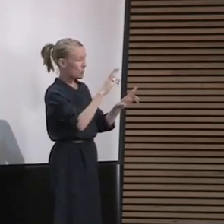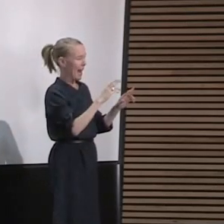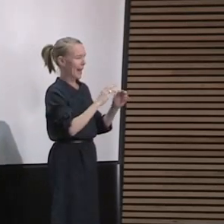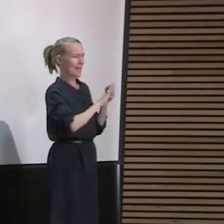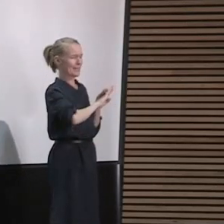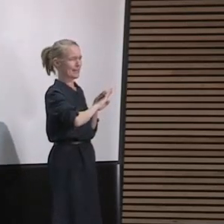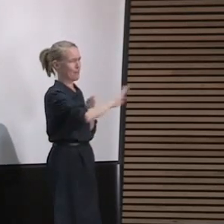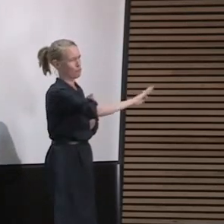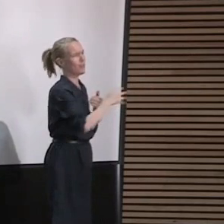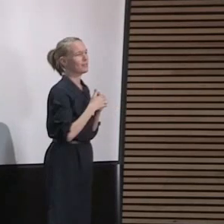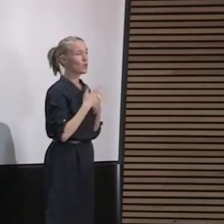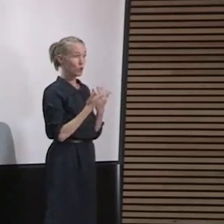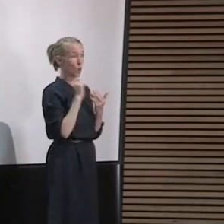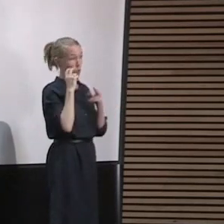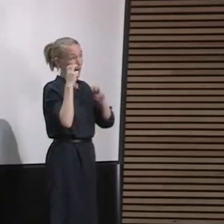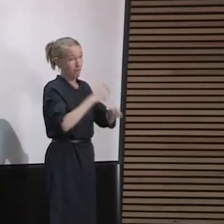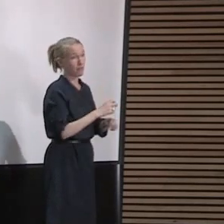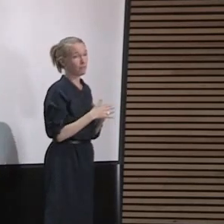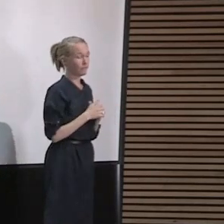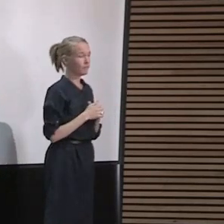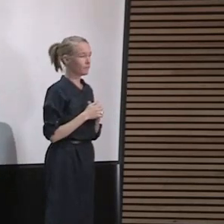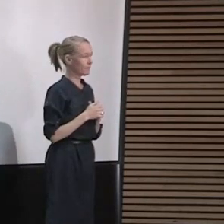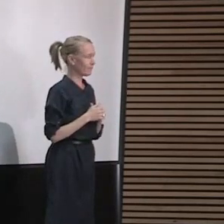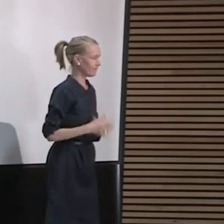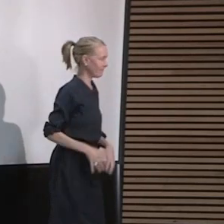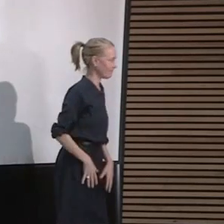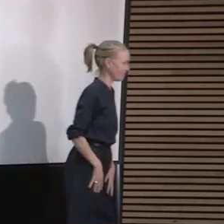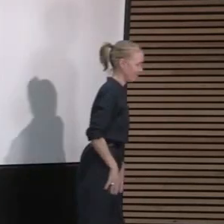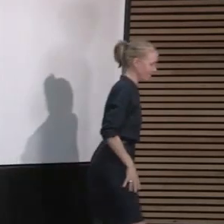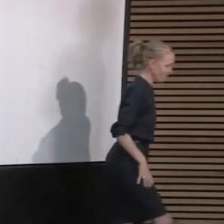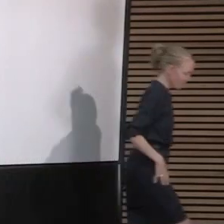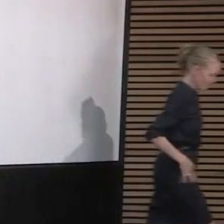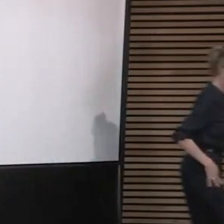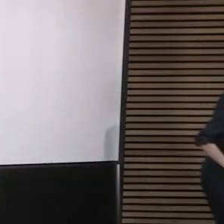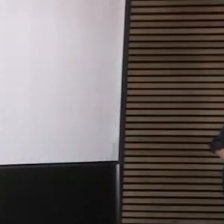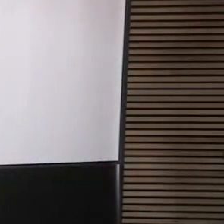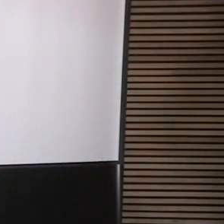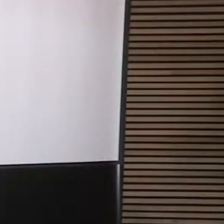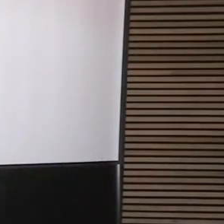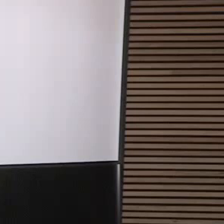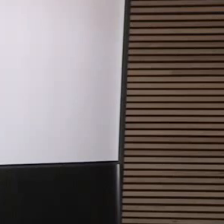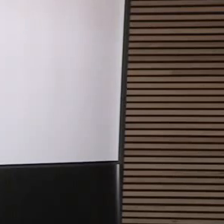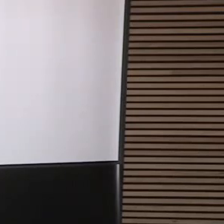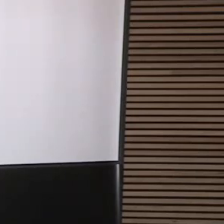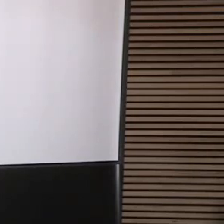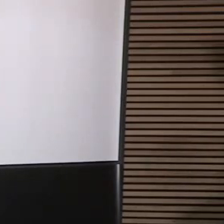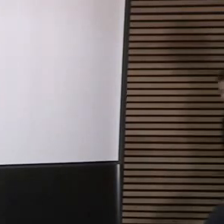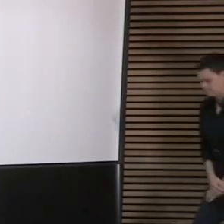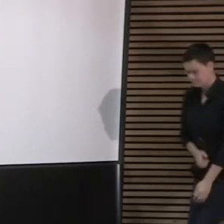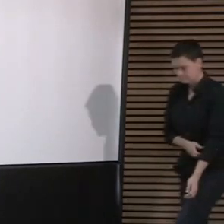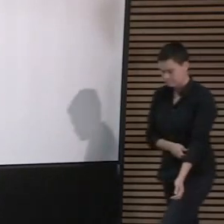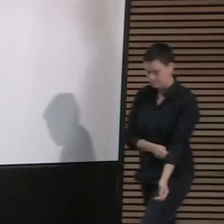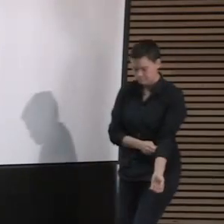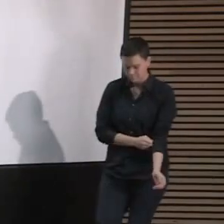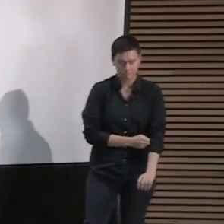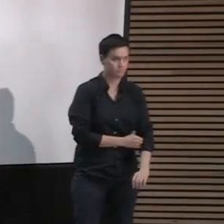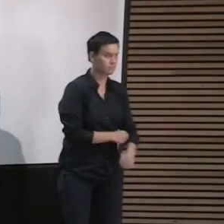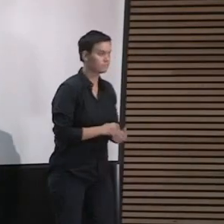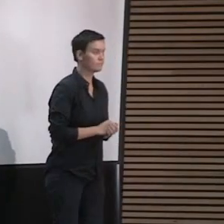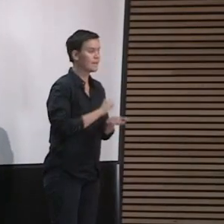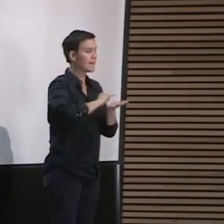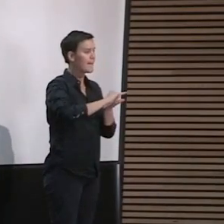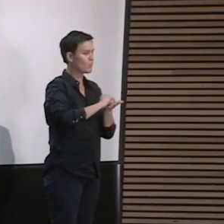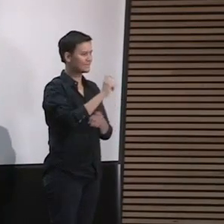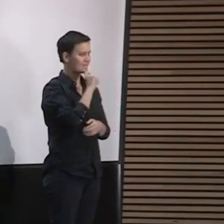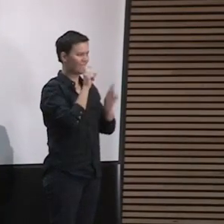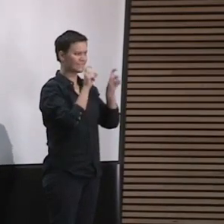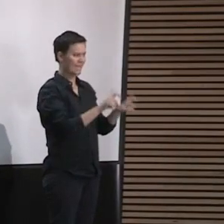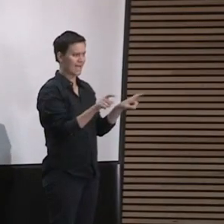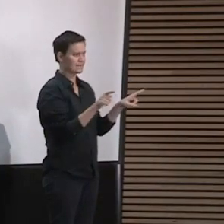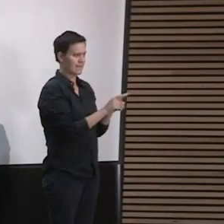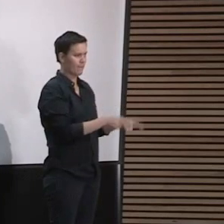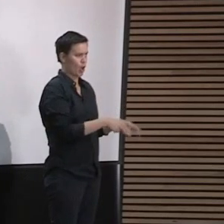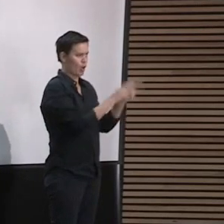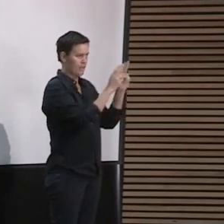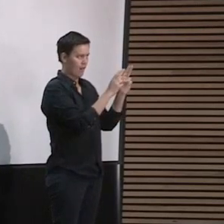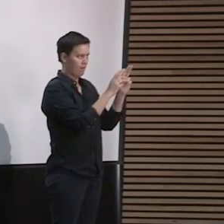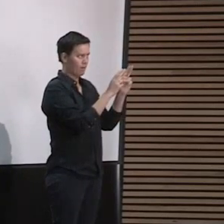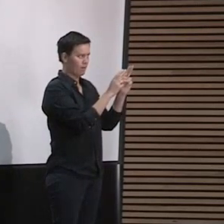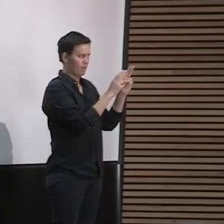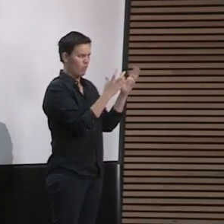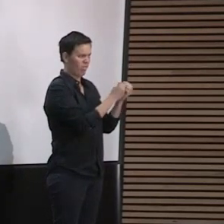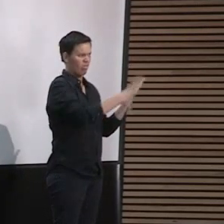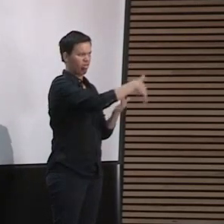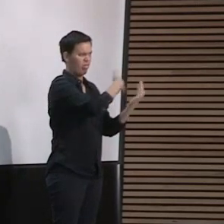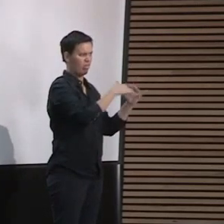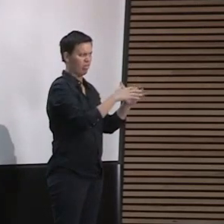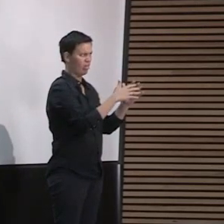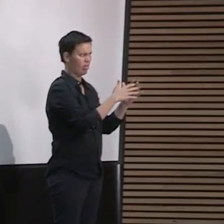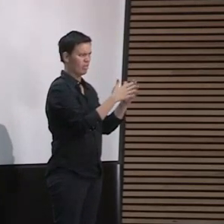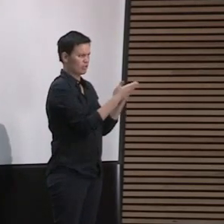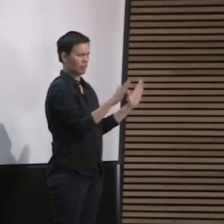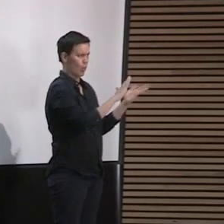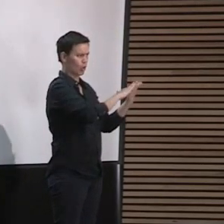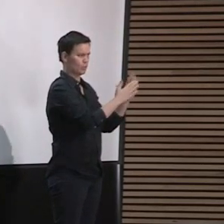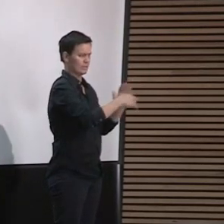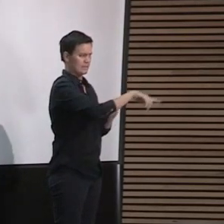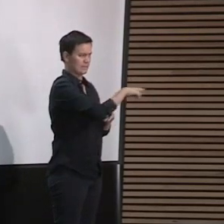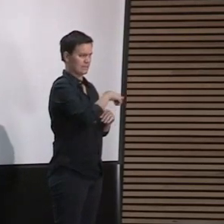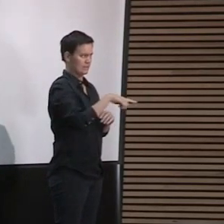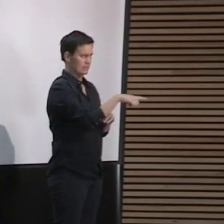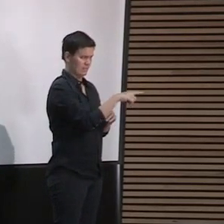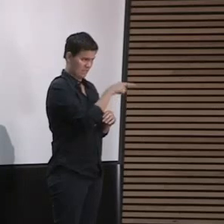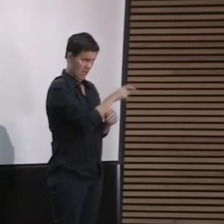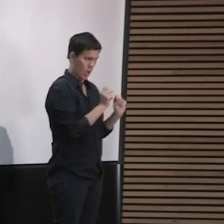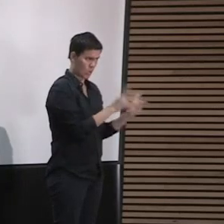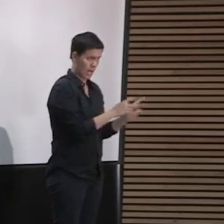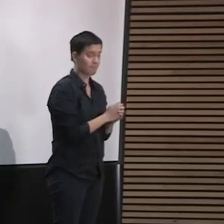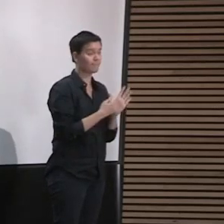those in isolation and